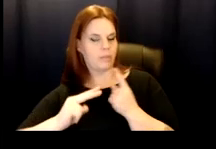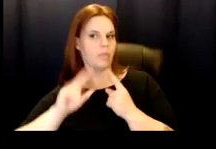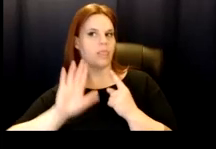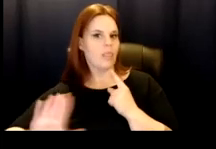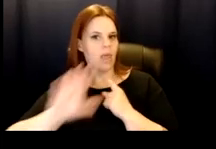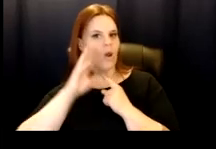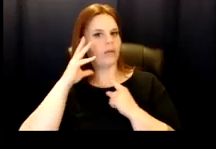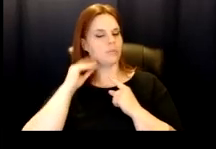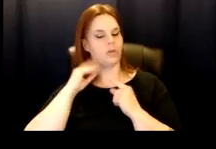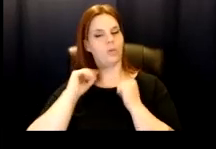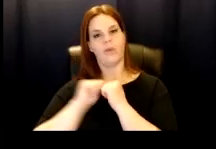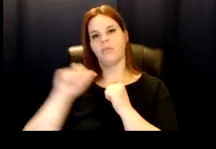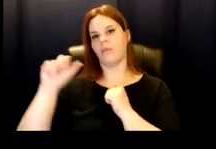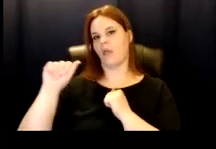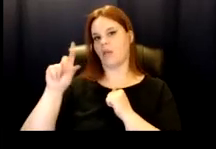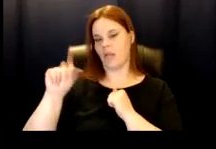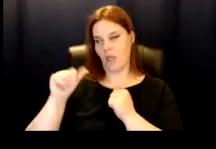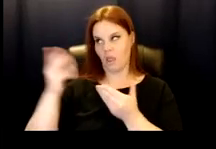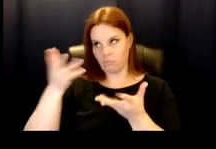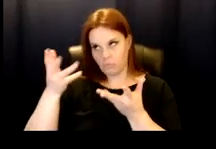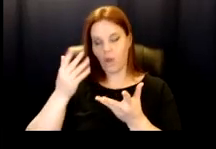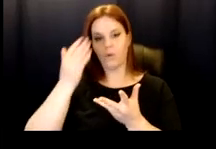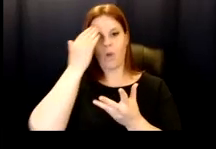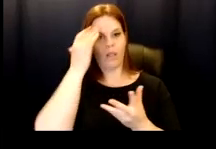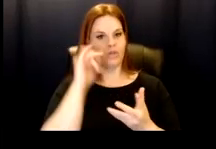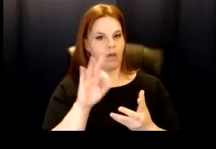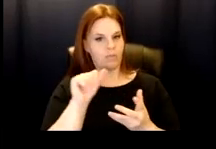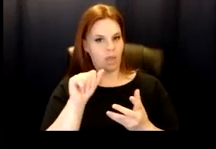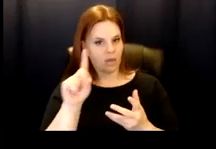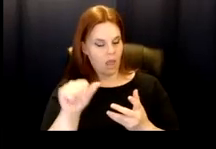Americans with Disabilities Act, their knowledge of it, and their experiences with the challenges